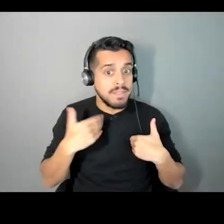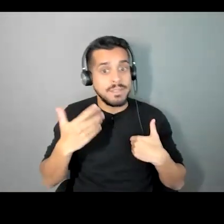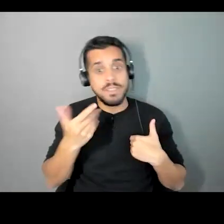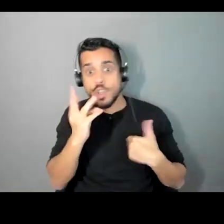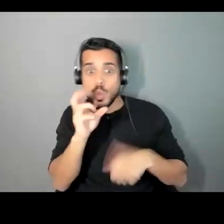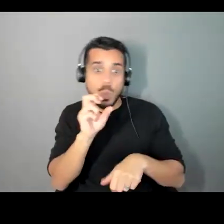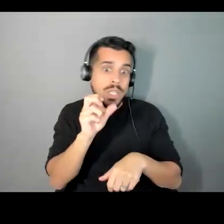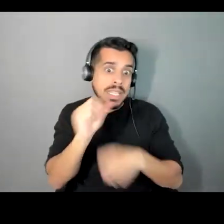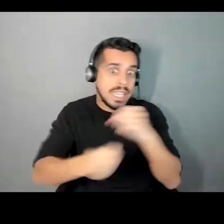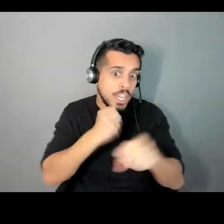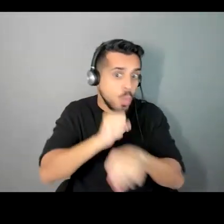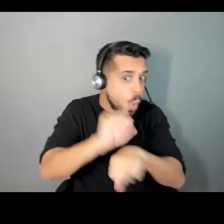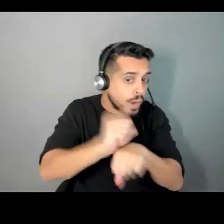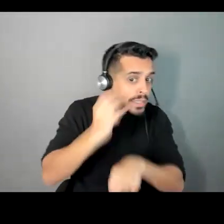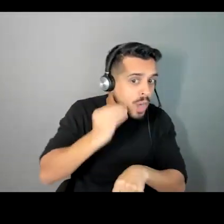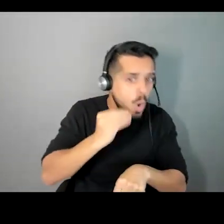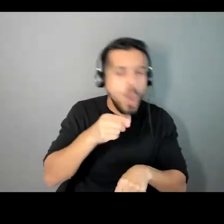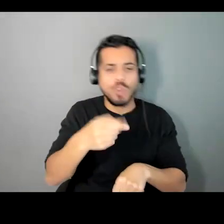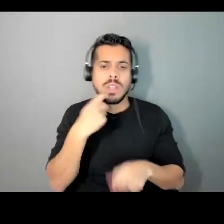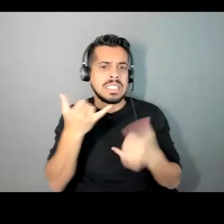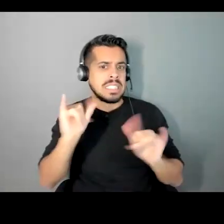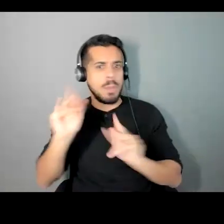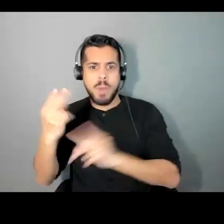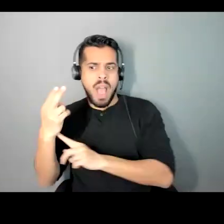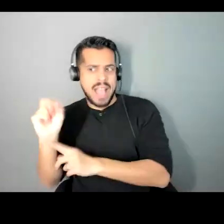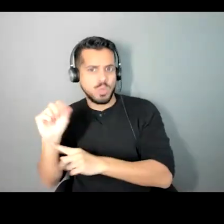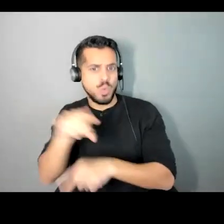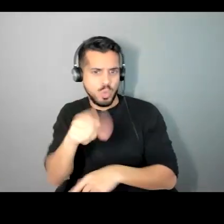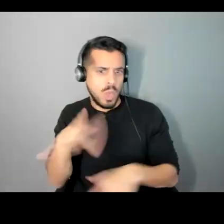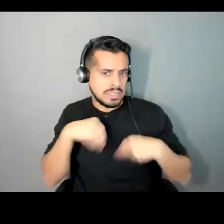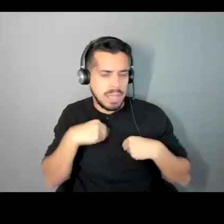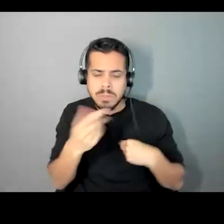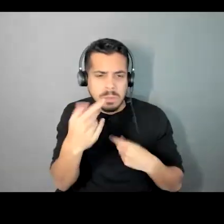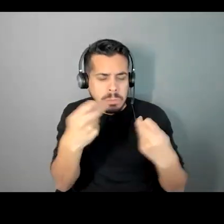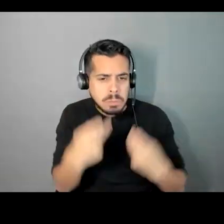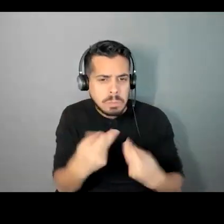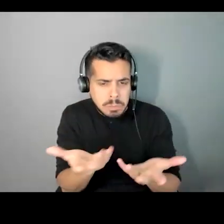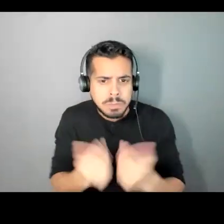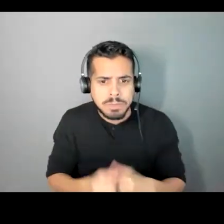or do you just take people that are still in high school? Like, wh-- can you talk a little bit about that? [Mike] Sure, yeah, and it's Beth?